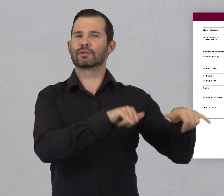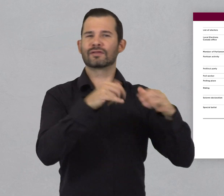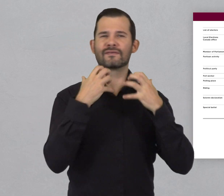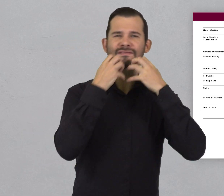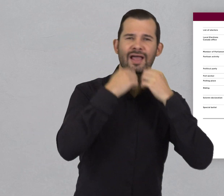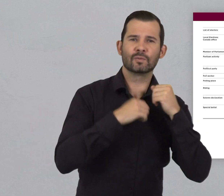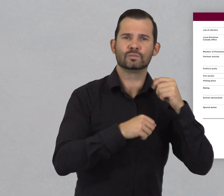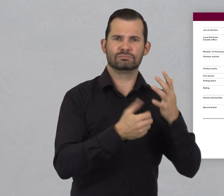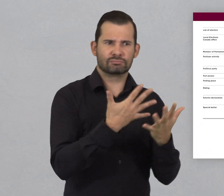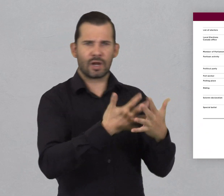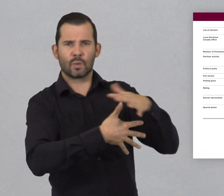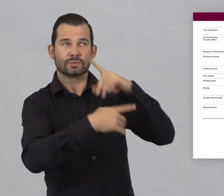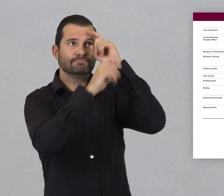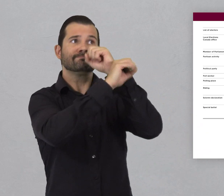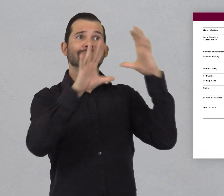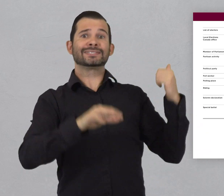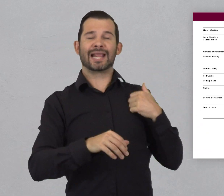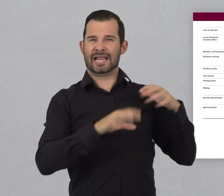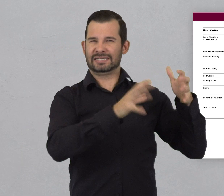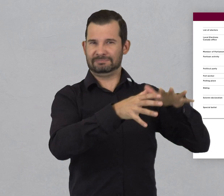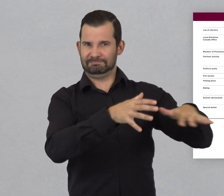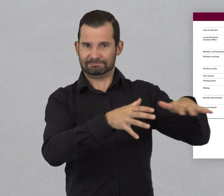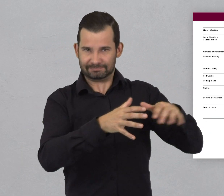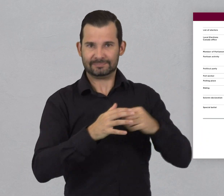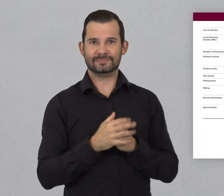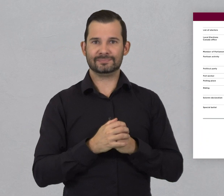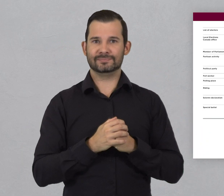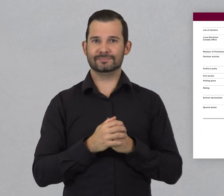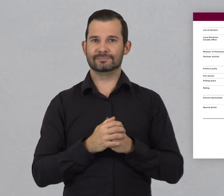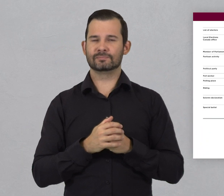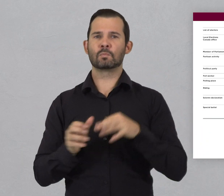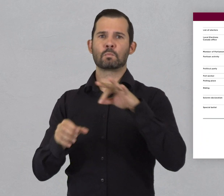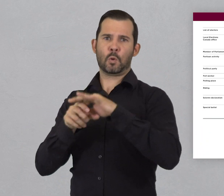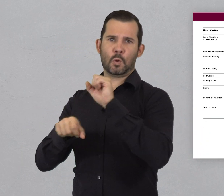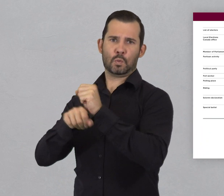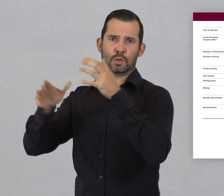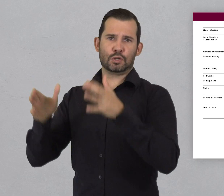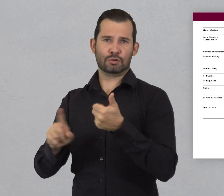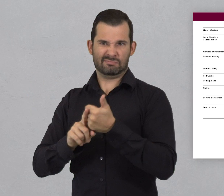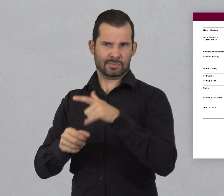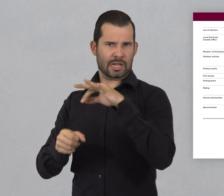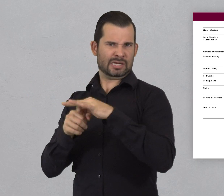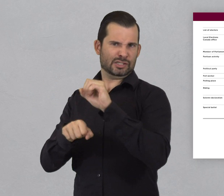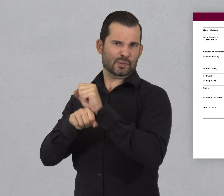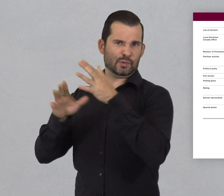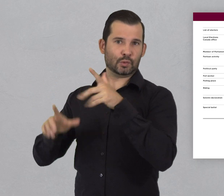priorities and a vision for Canada. Poll worker: An election worker